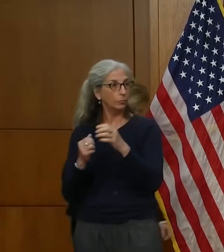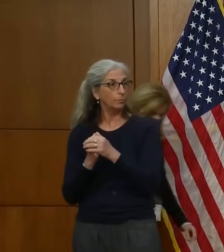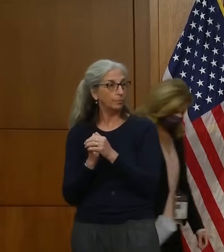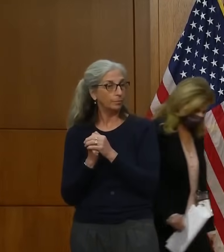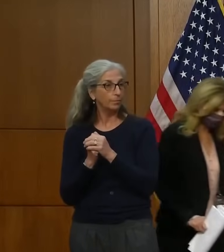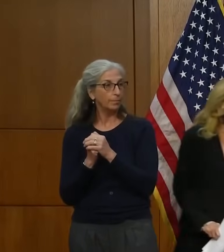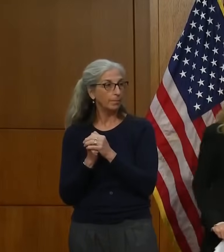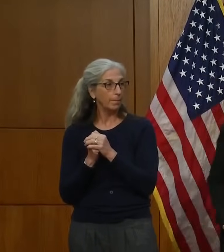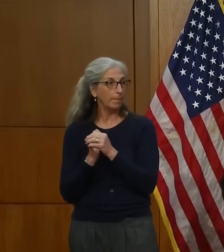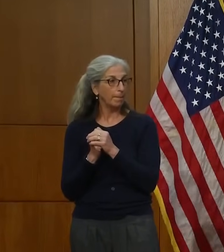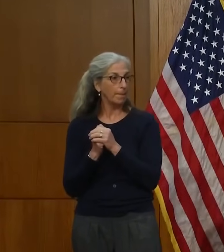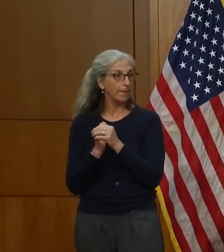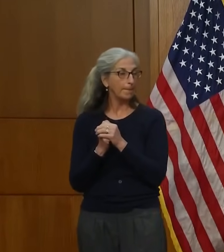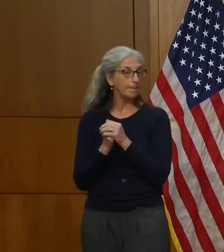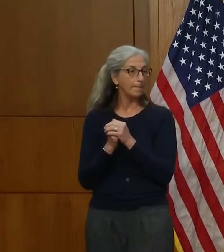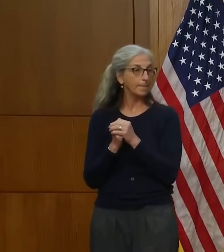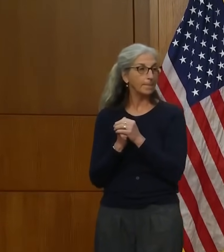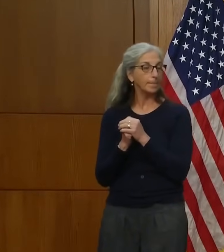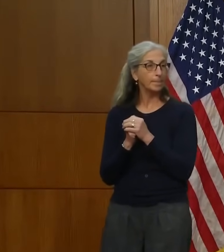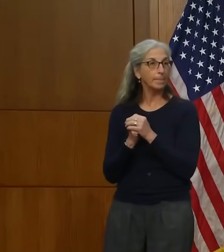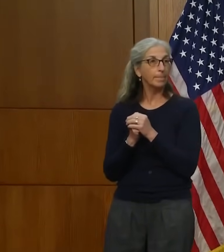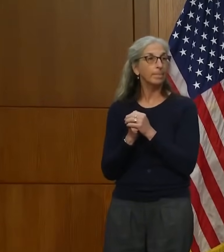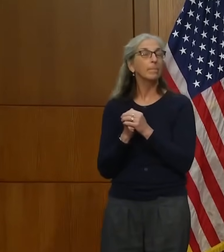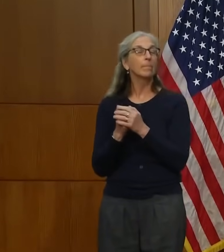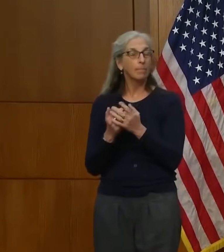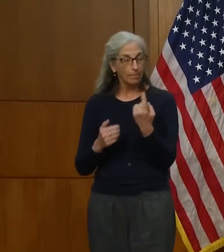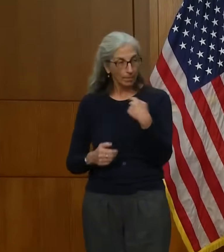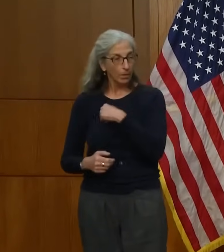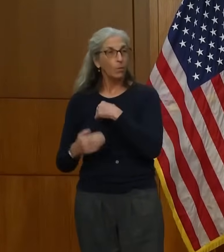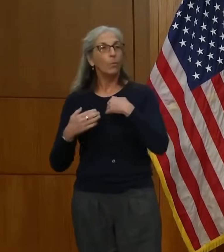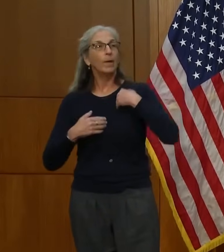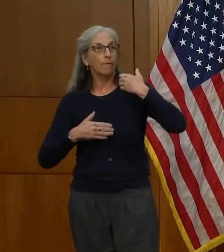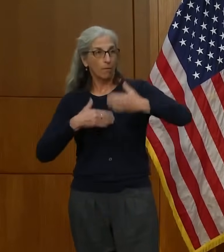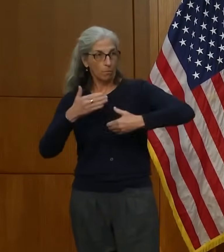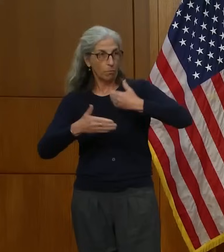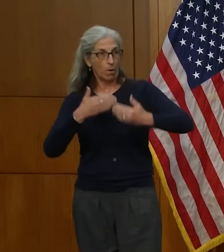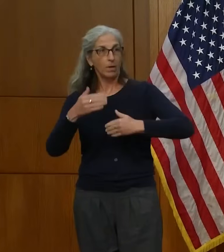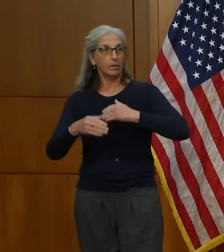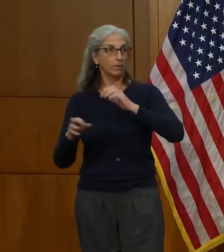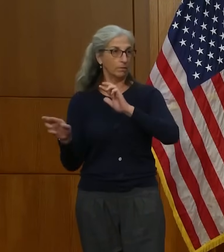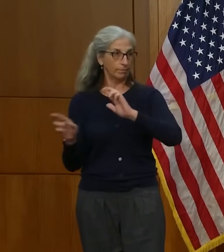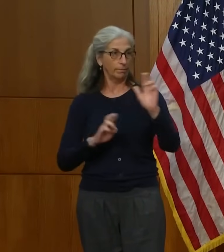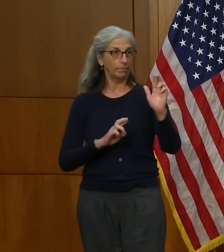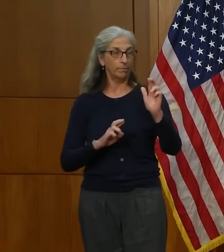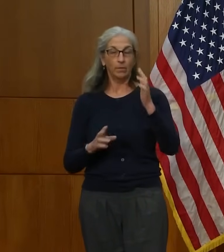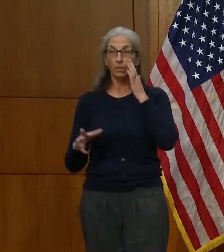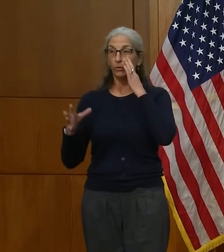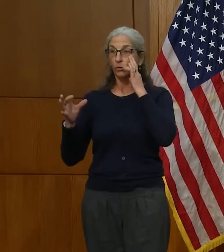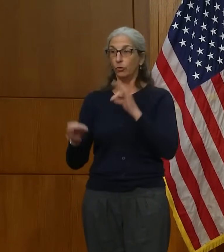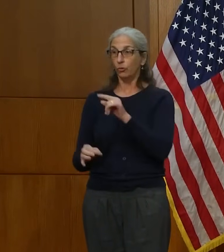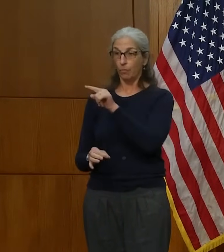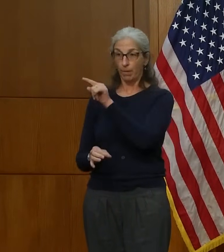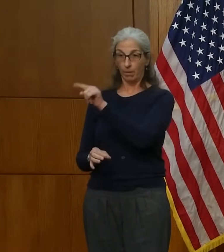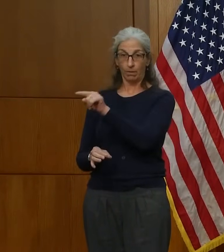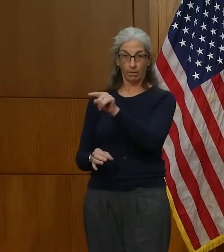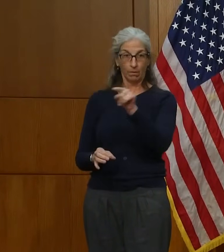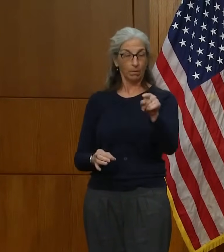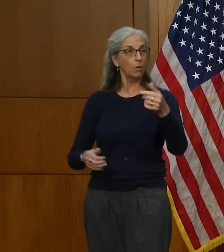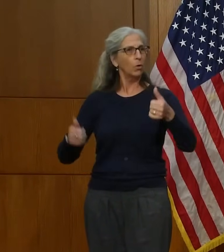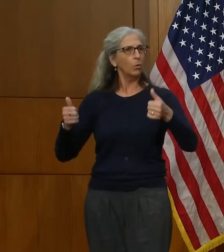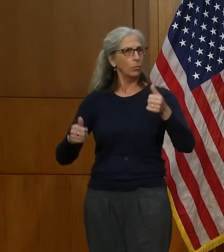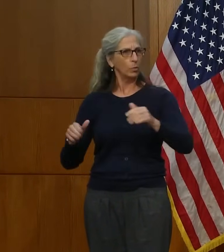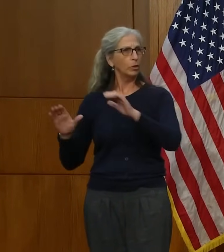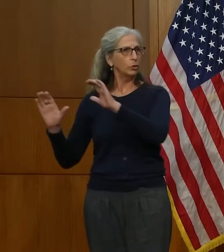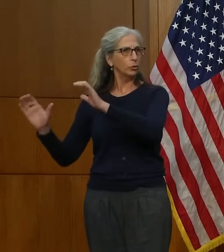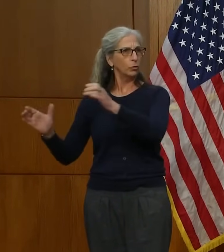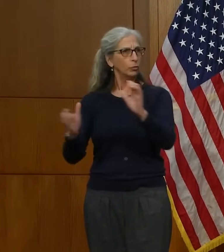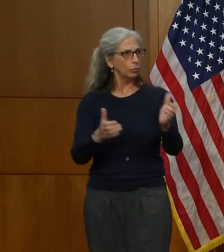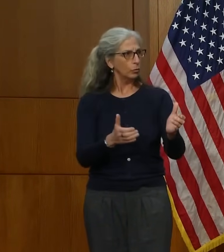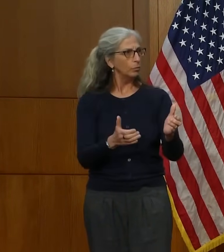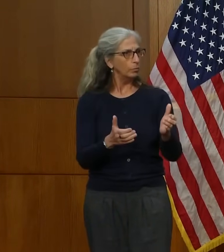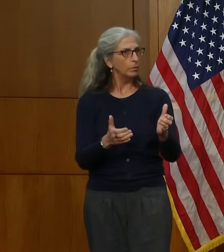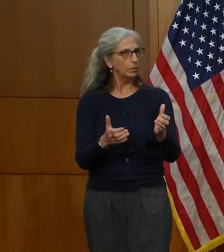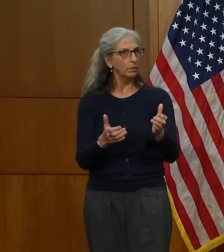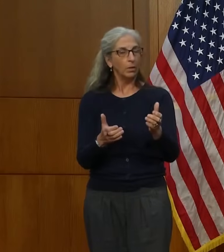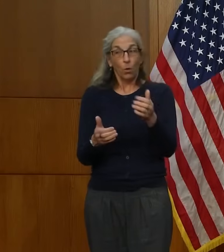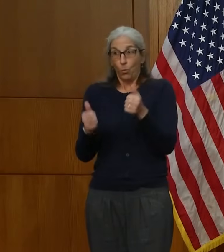ADDRESSING THAT VERY ISSUE. SO